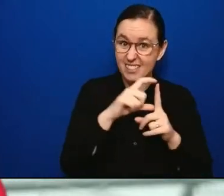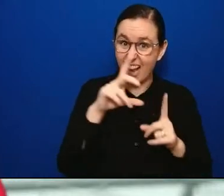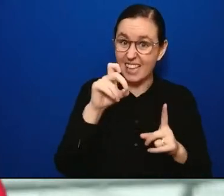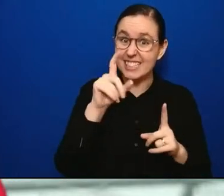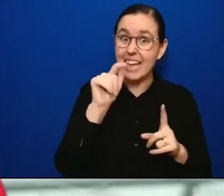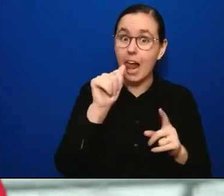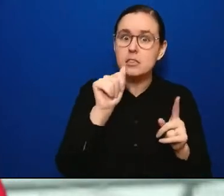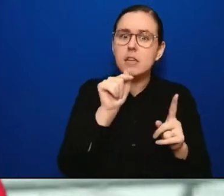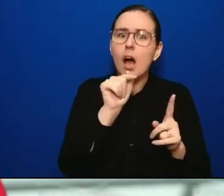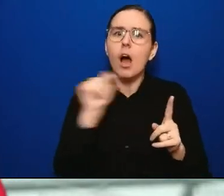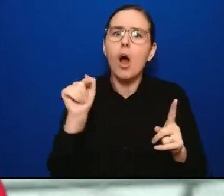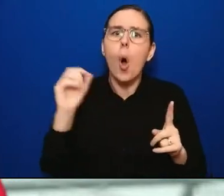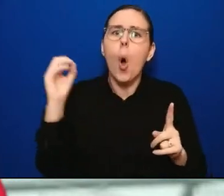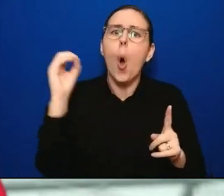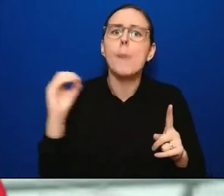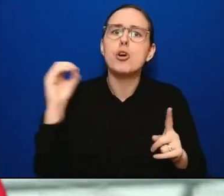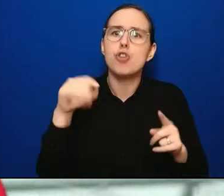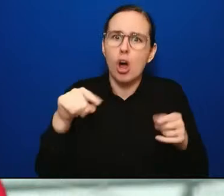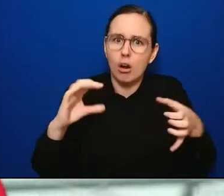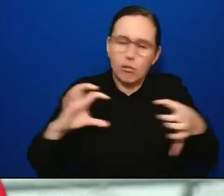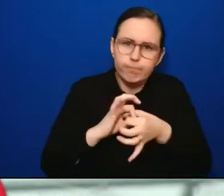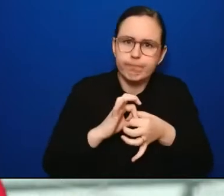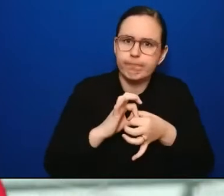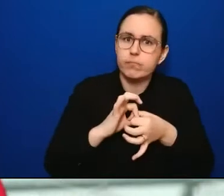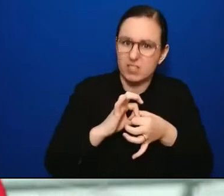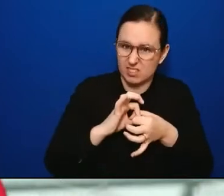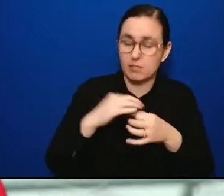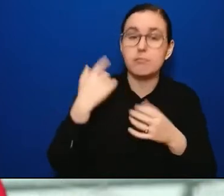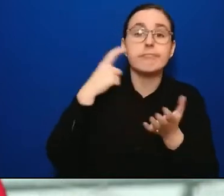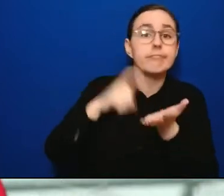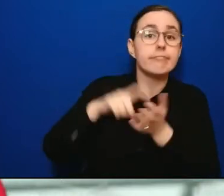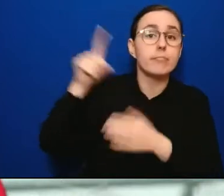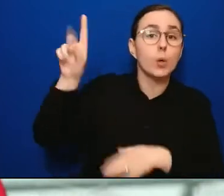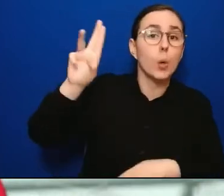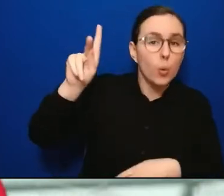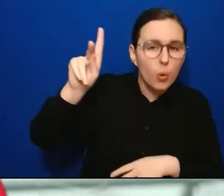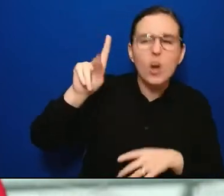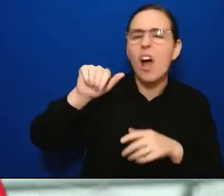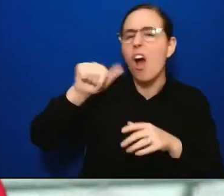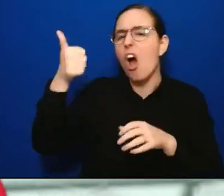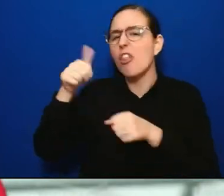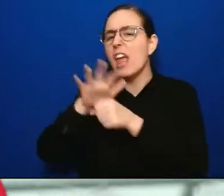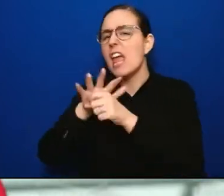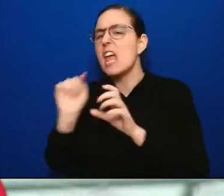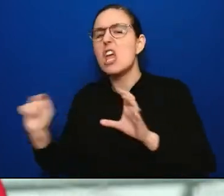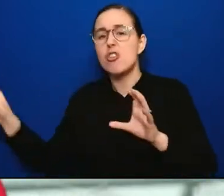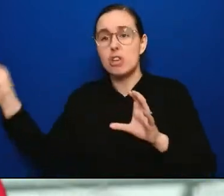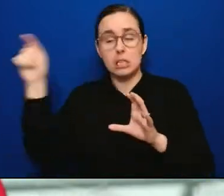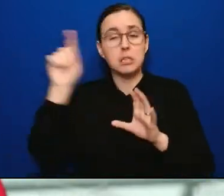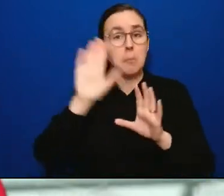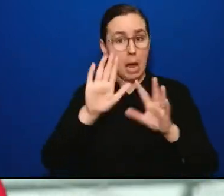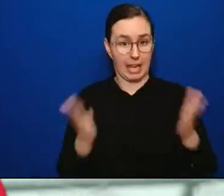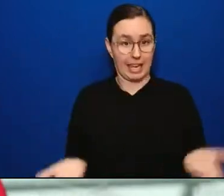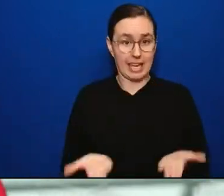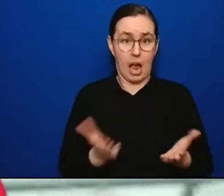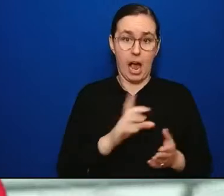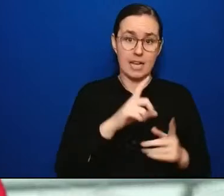variants that have been found in Australia in the UK in small clusters and few other places.